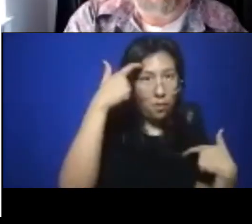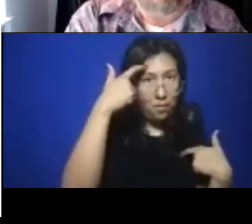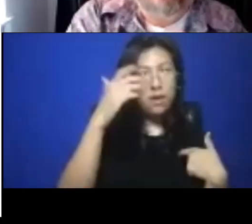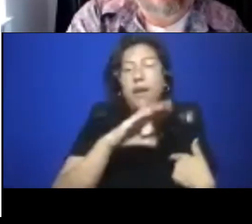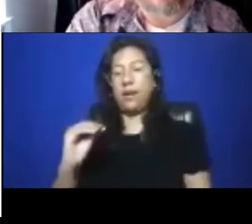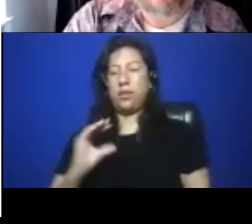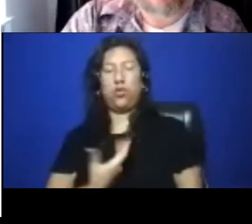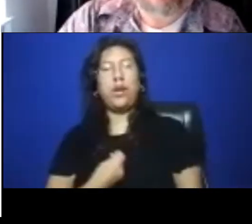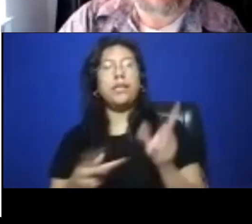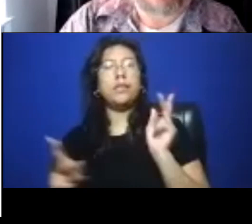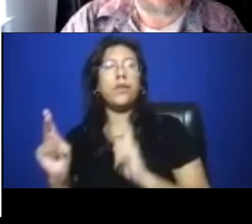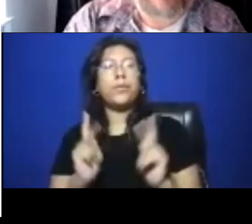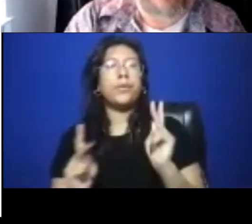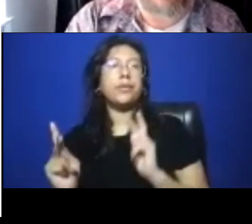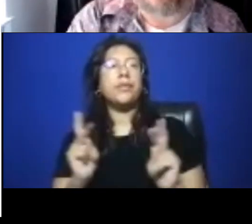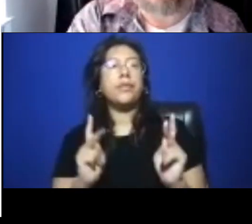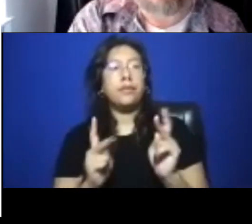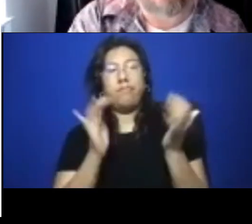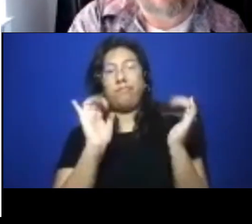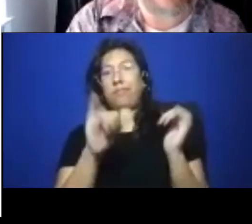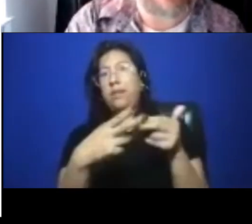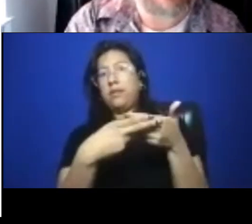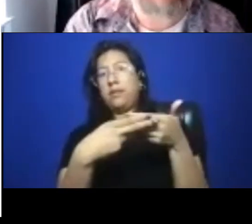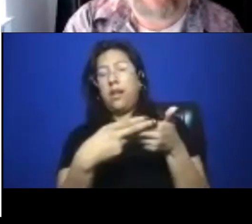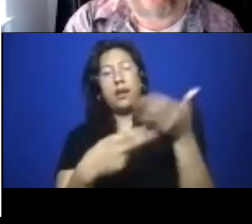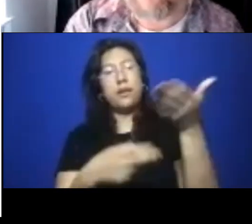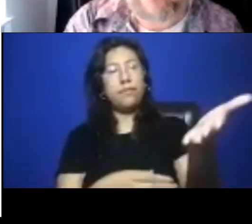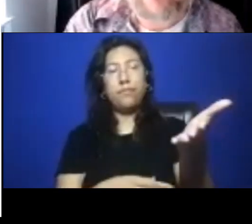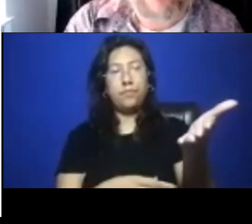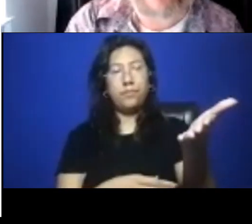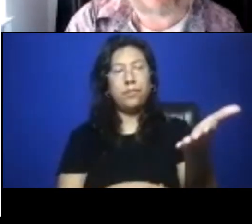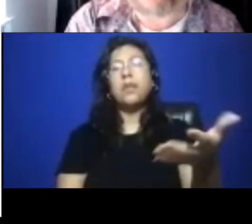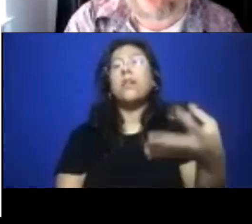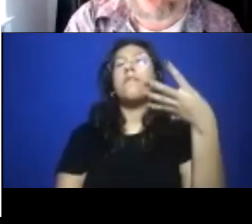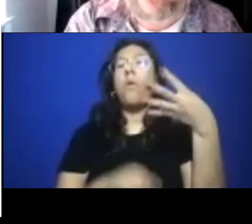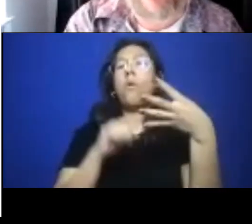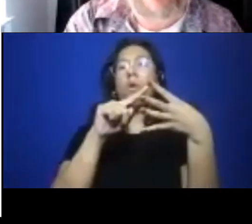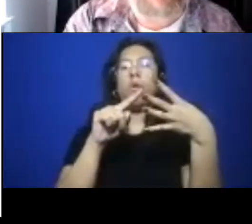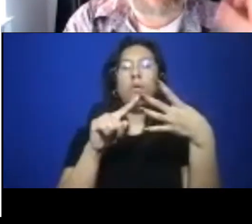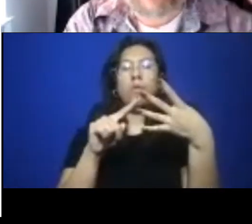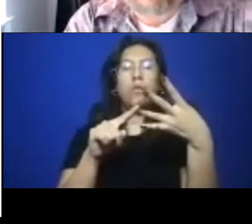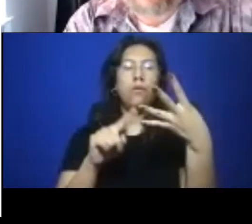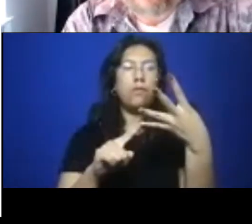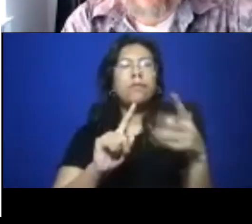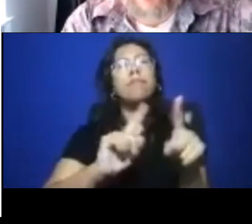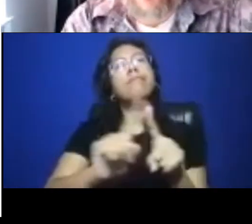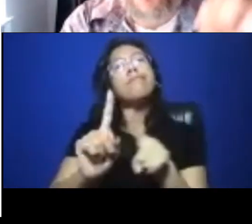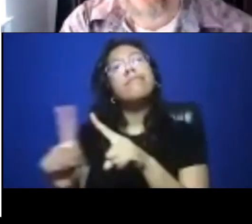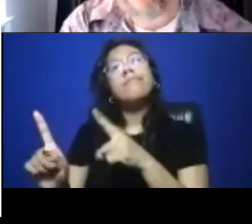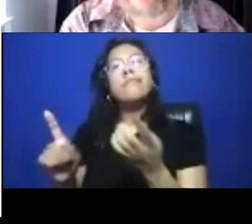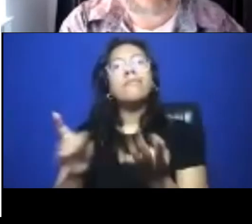we can see that on this slide, I've selected four different additional areas. So we've got general US population,